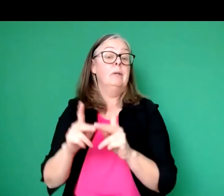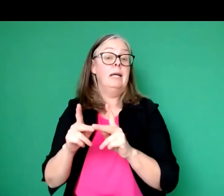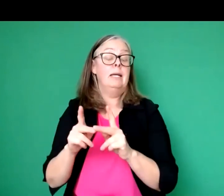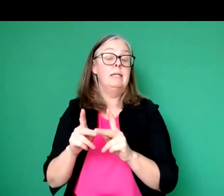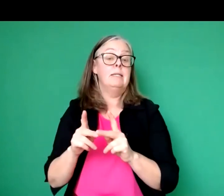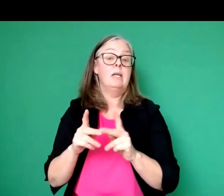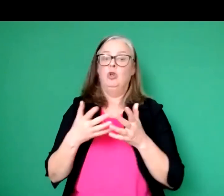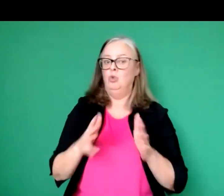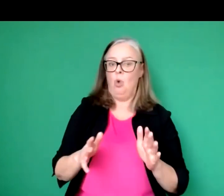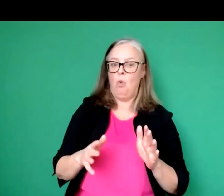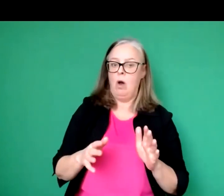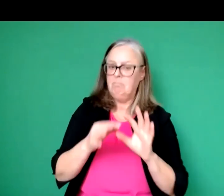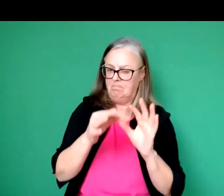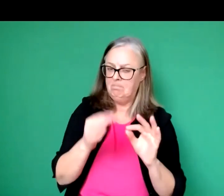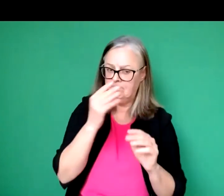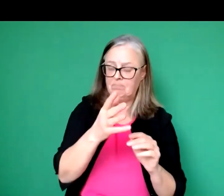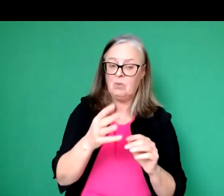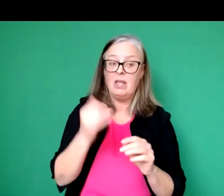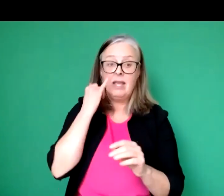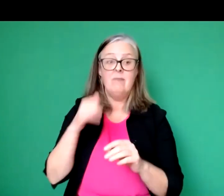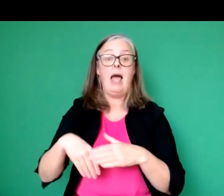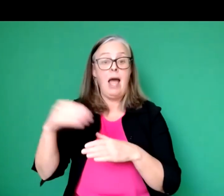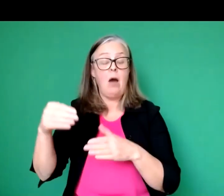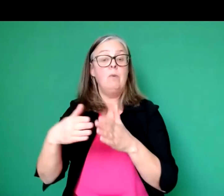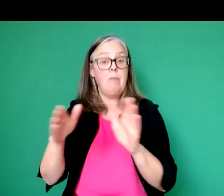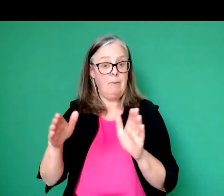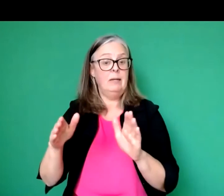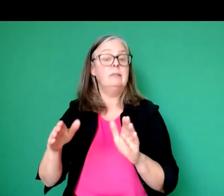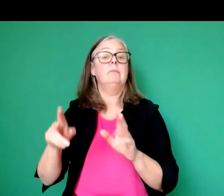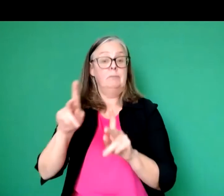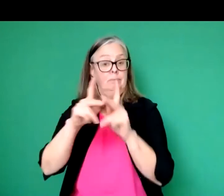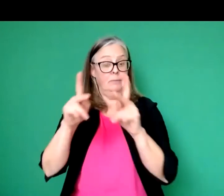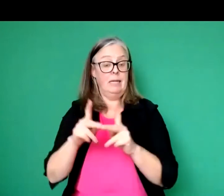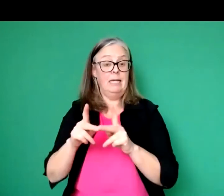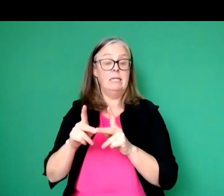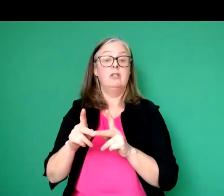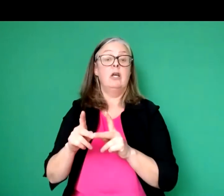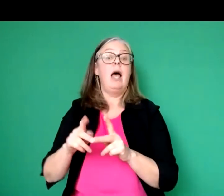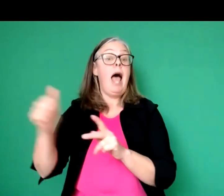someone has a dog with them and they say sit you don't want your dog to sit at the same time